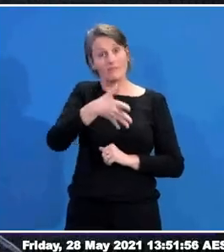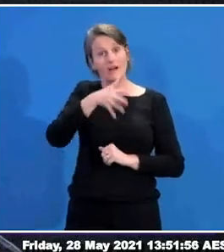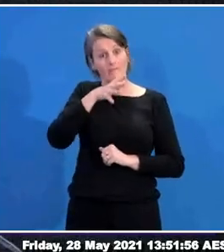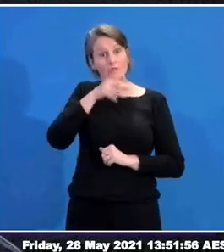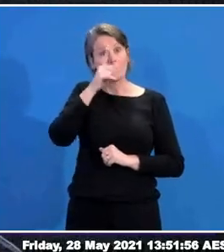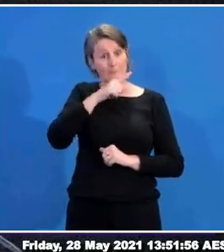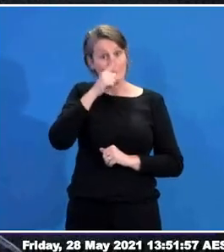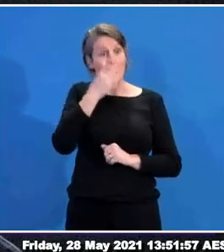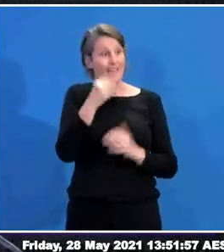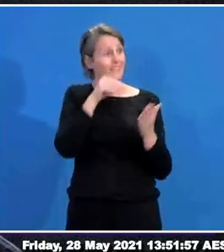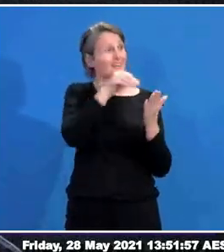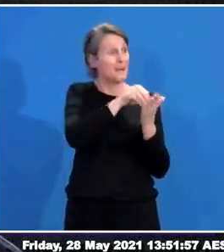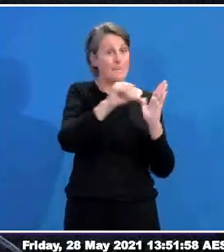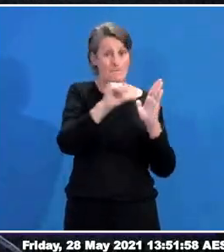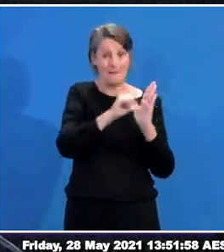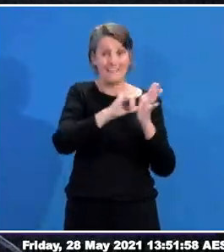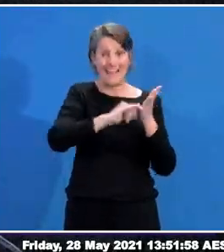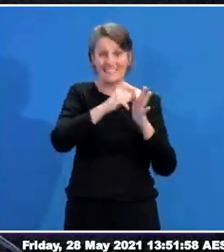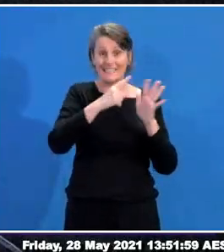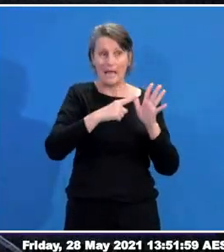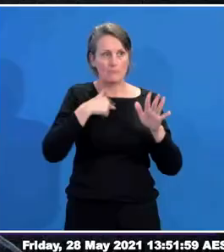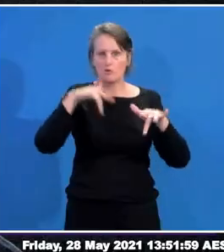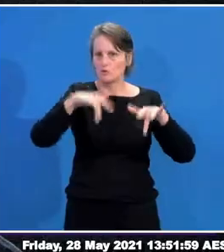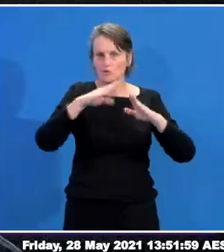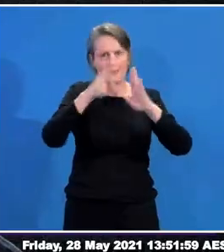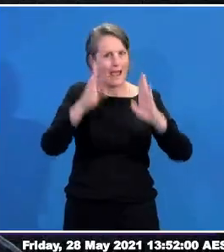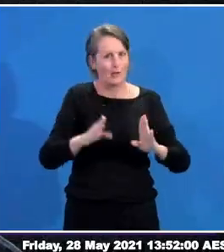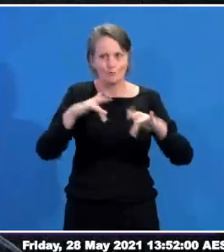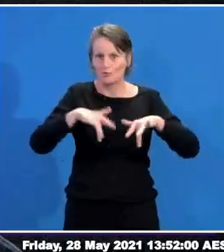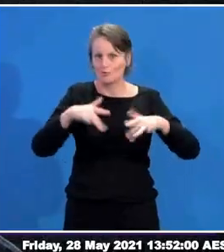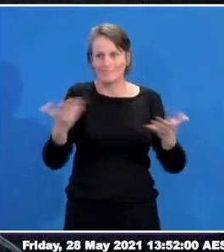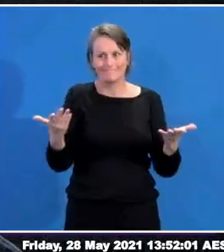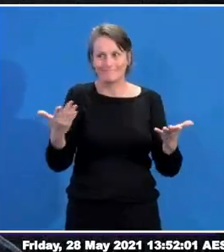SDA in their plans who are waiting for a property to become available.